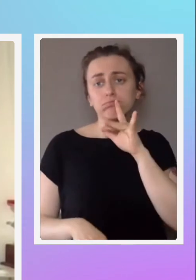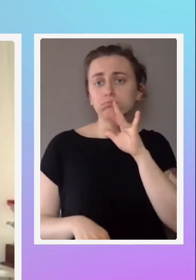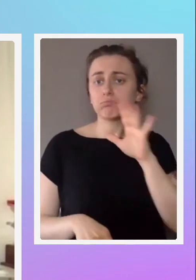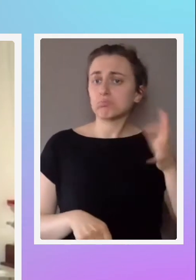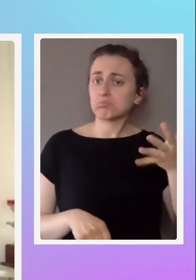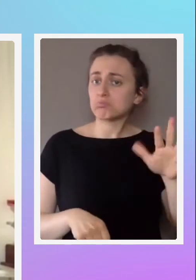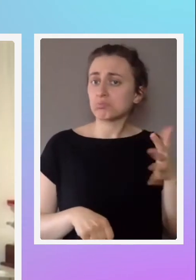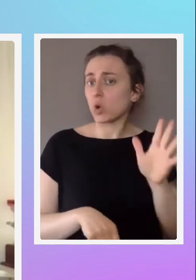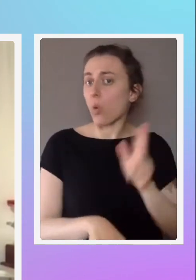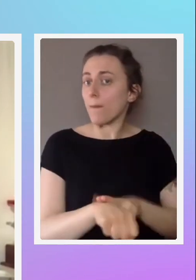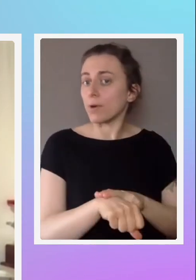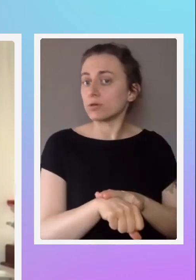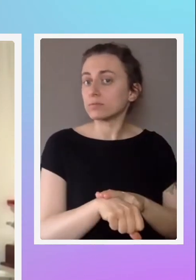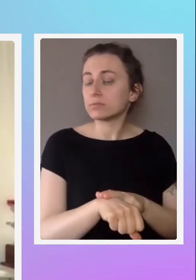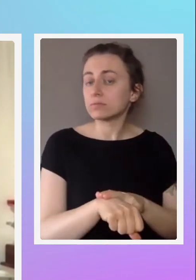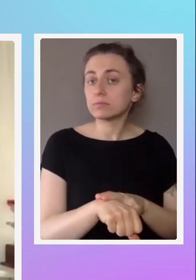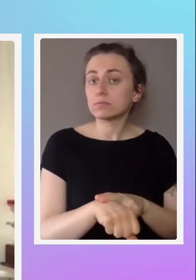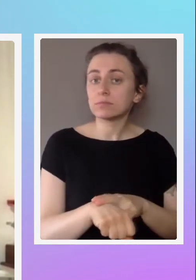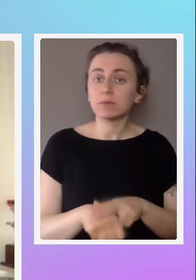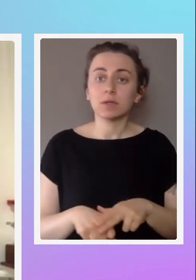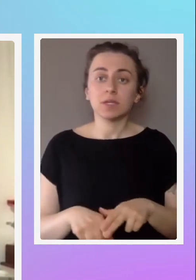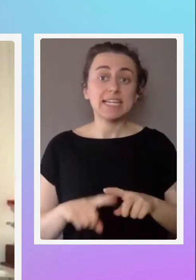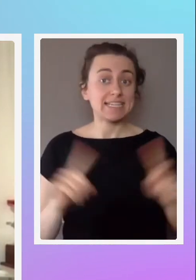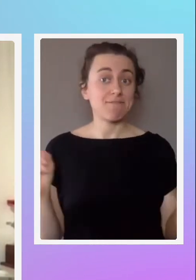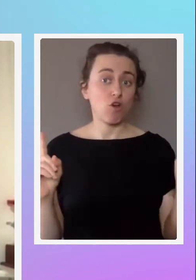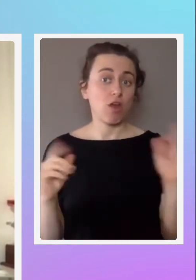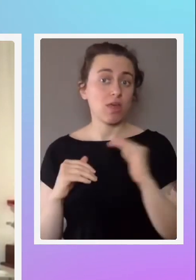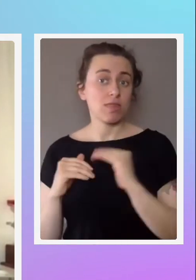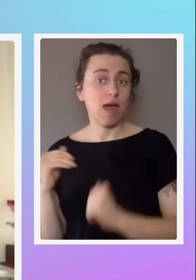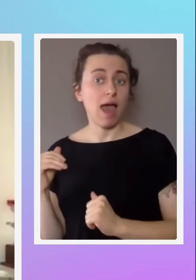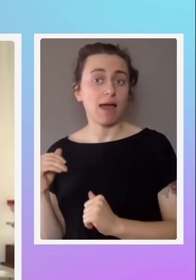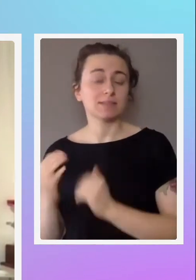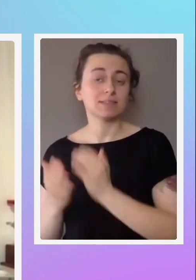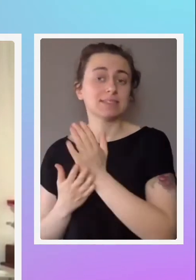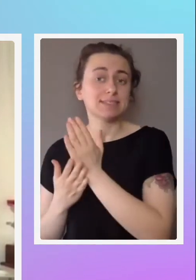for example some speech that is not